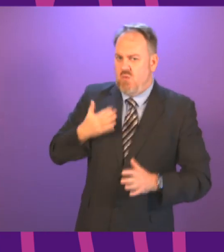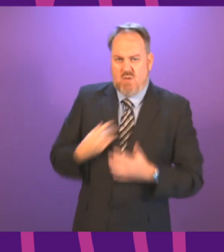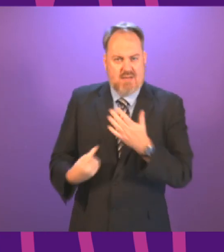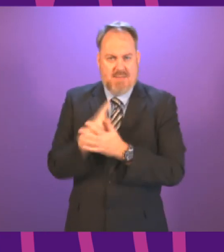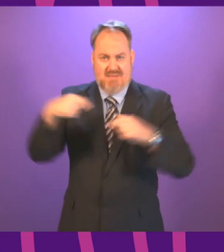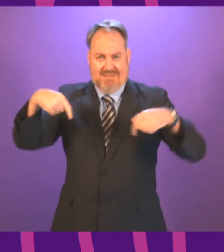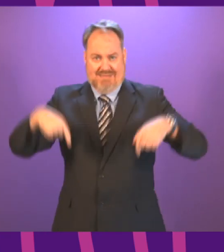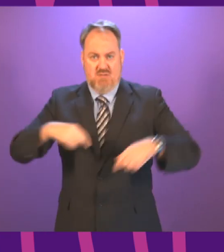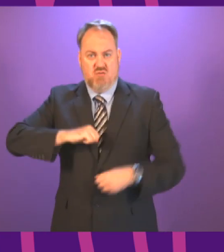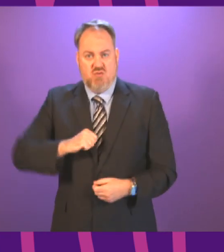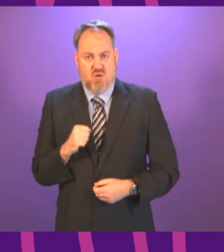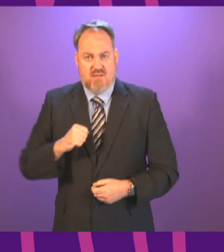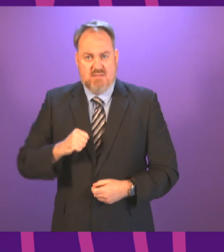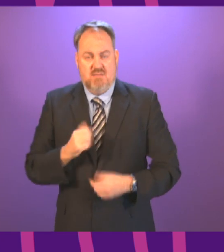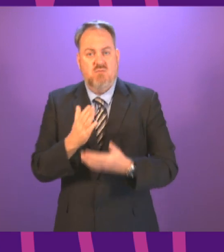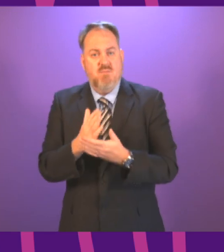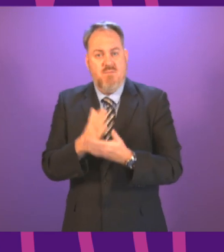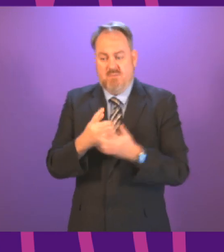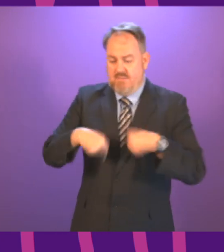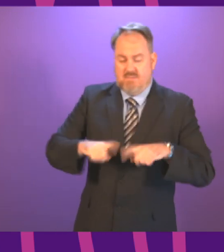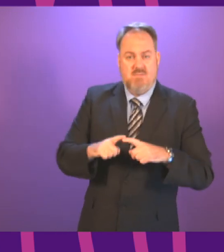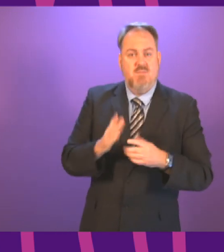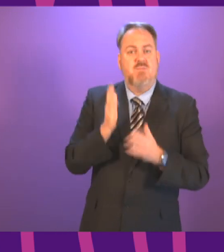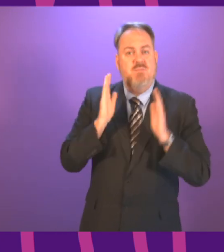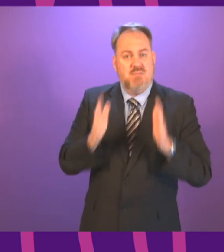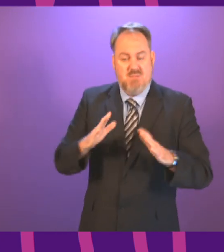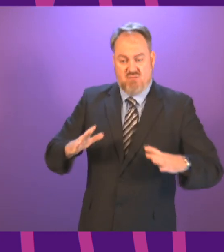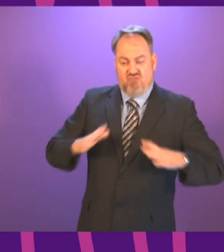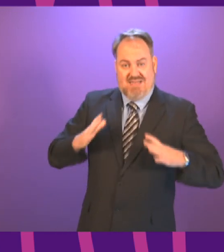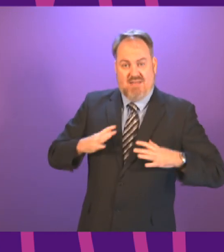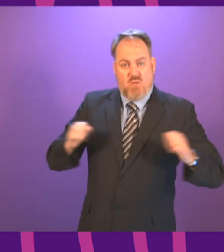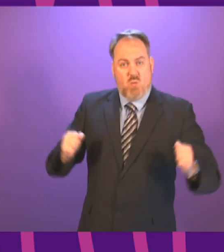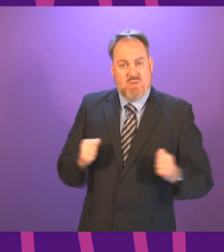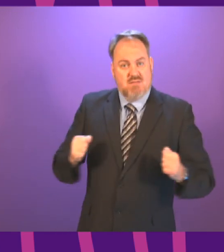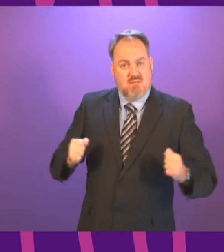As I have been saying this week, it is not enough for us, as we head into winter, simply